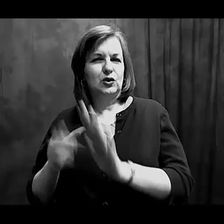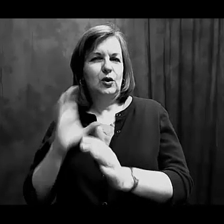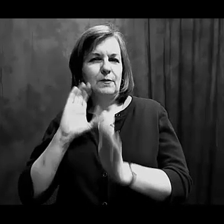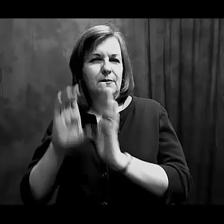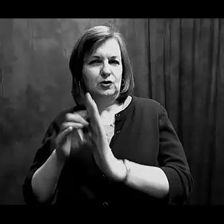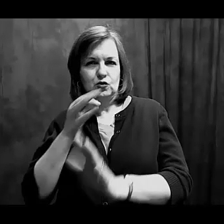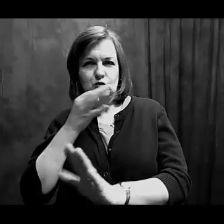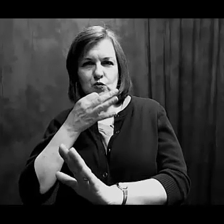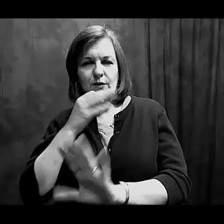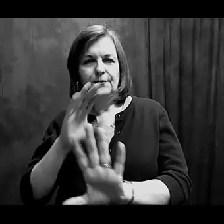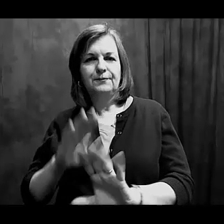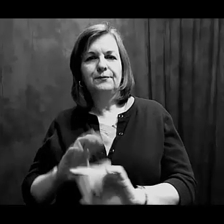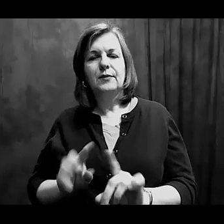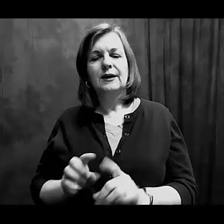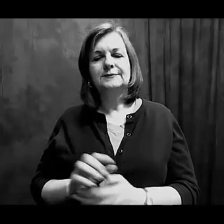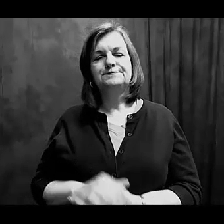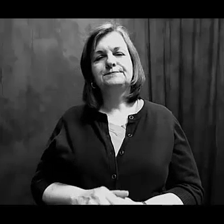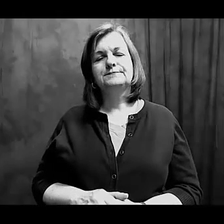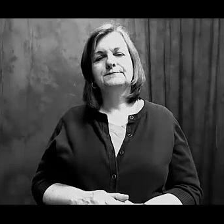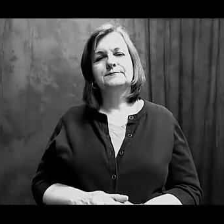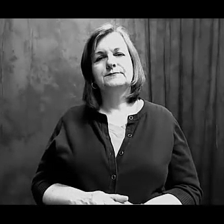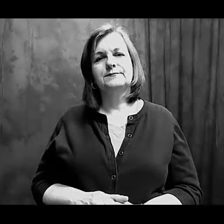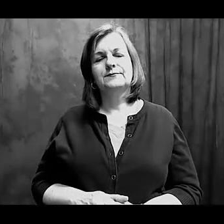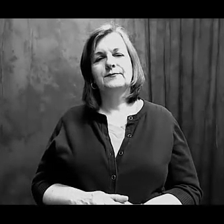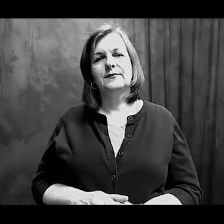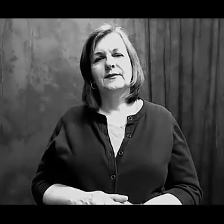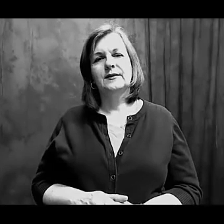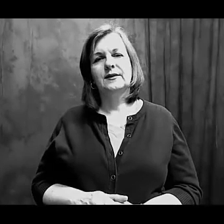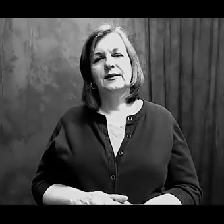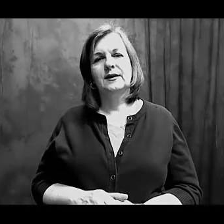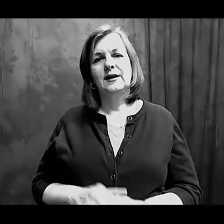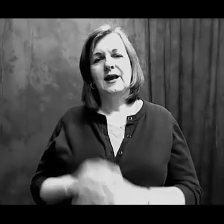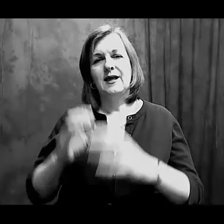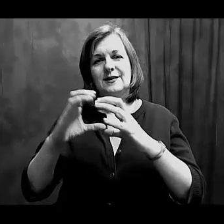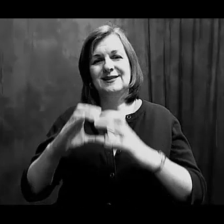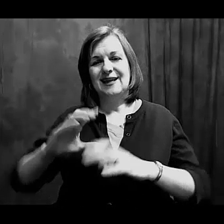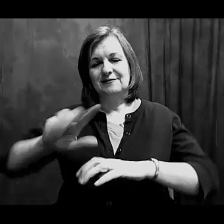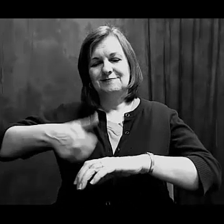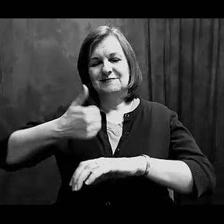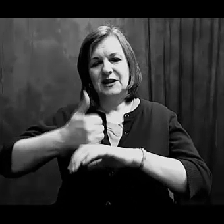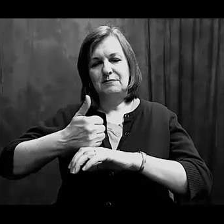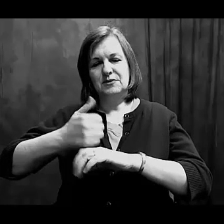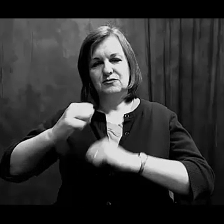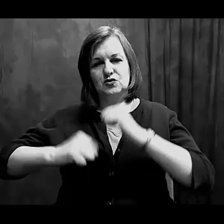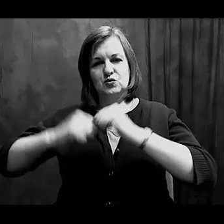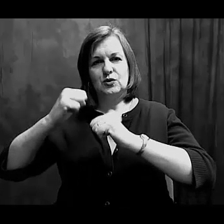part of our less dense spongy bones and I'm gonna show you the difference in a minute